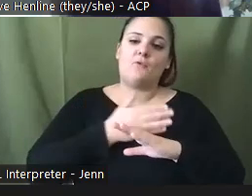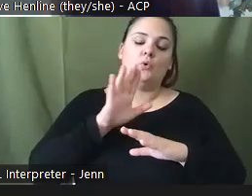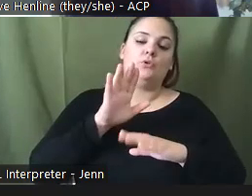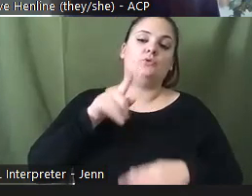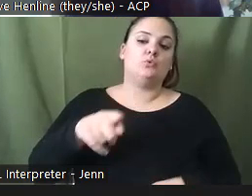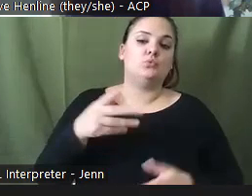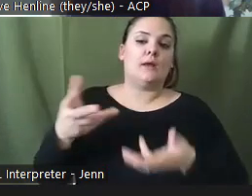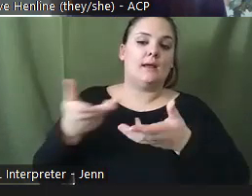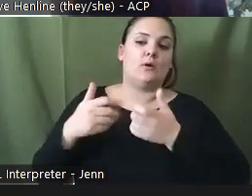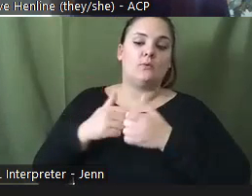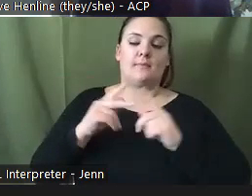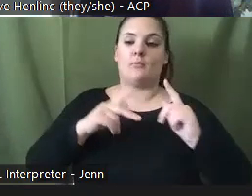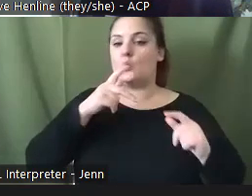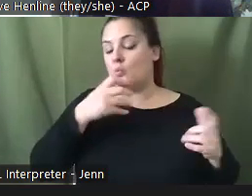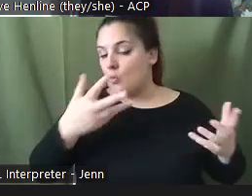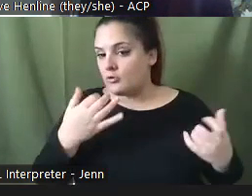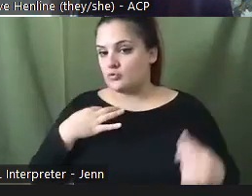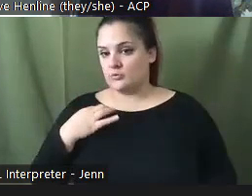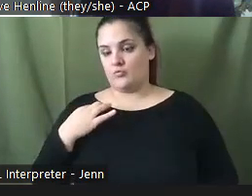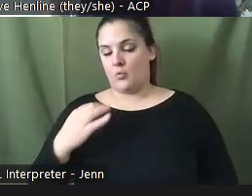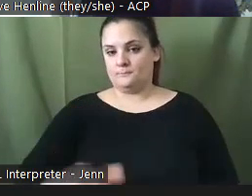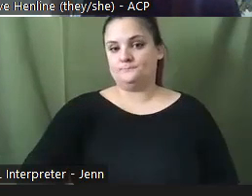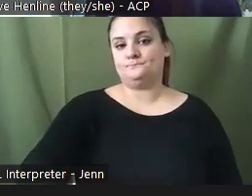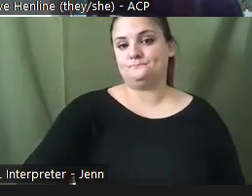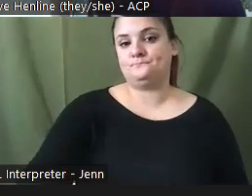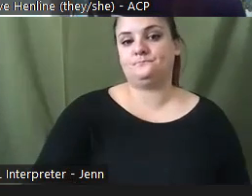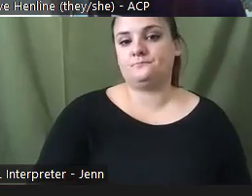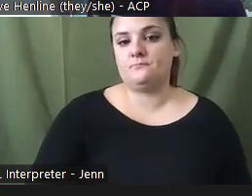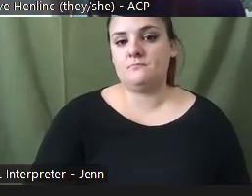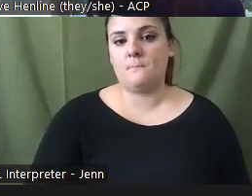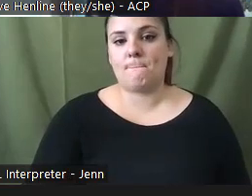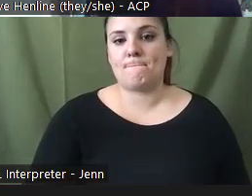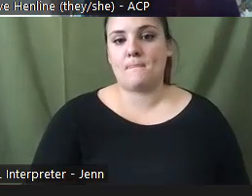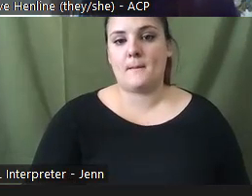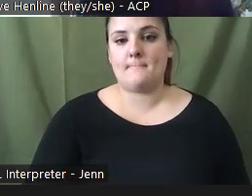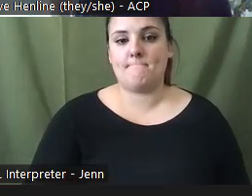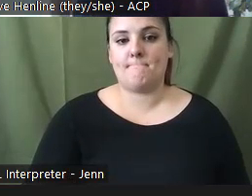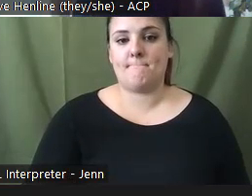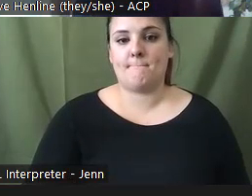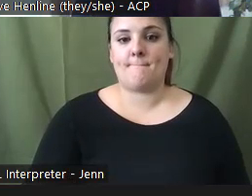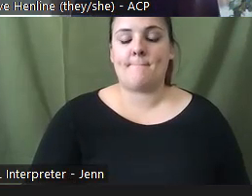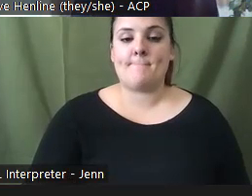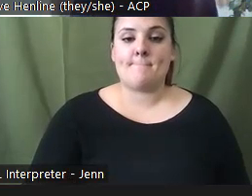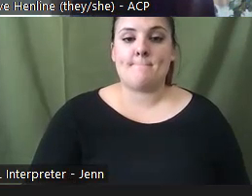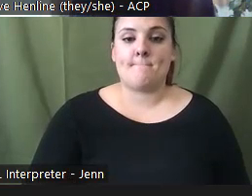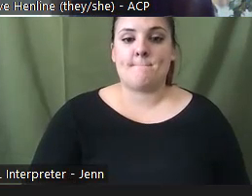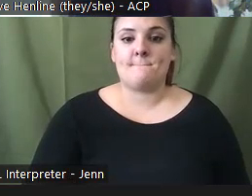individuals who are wanting to enroll. And we have an application assistant agreement, which basically